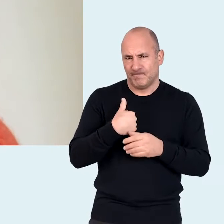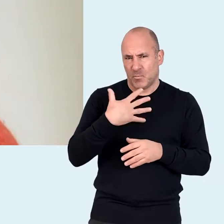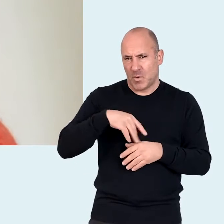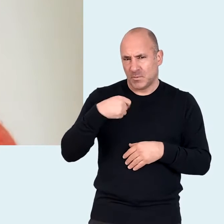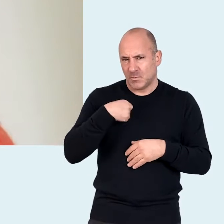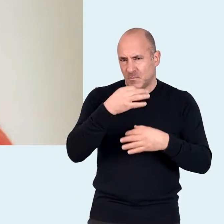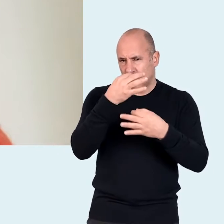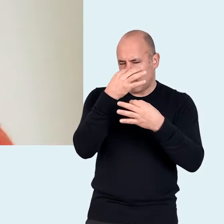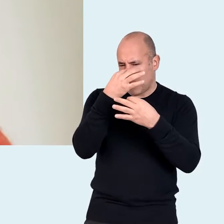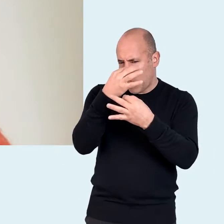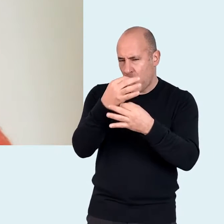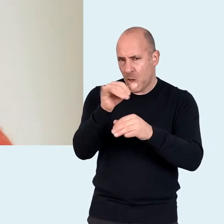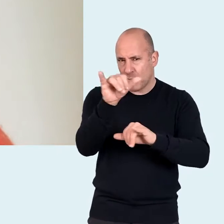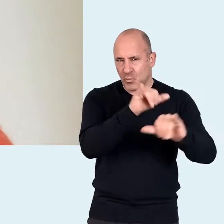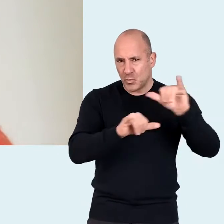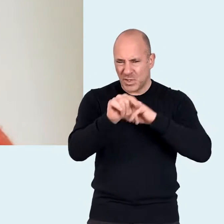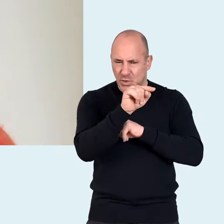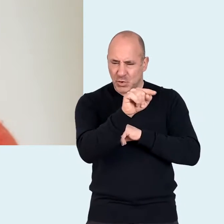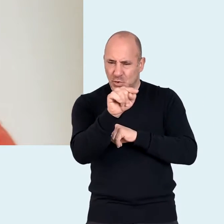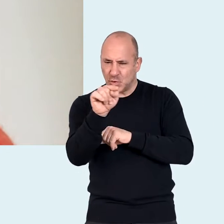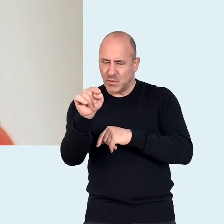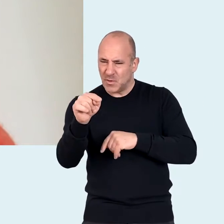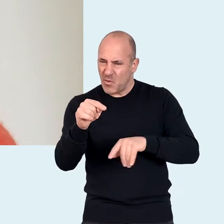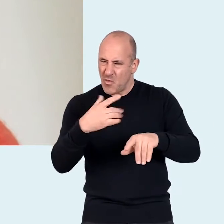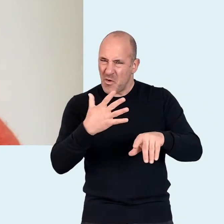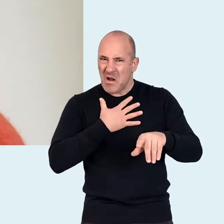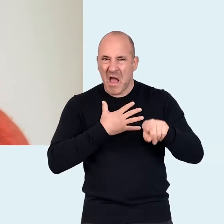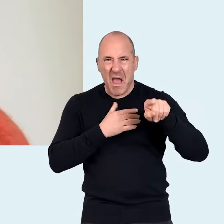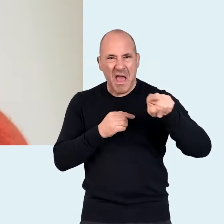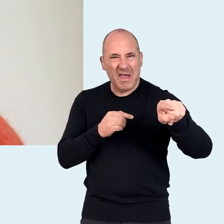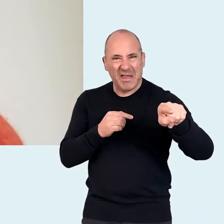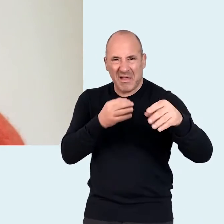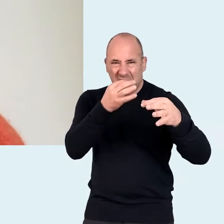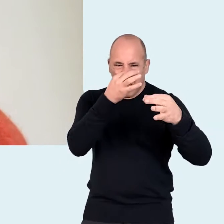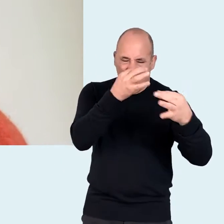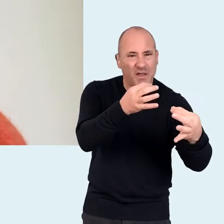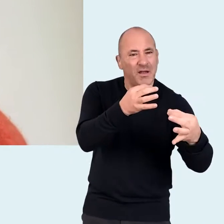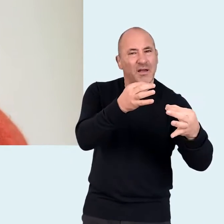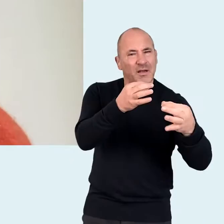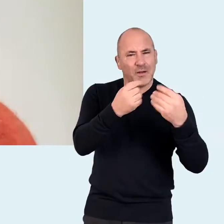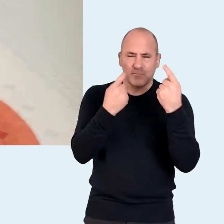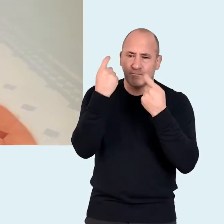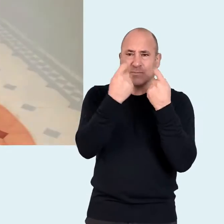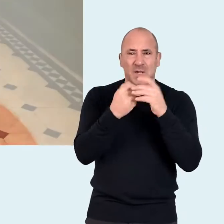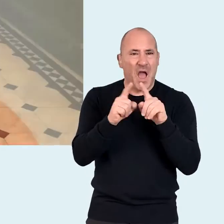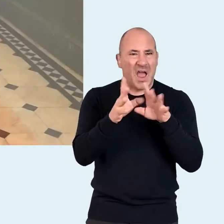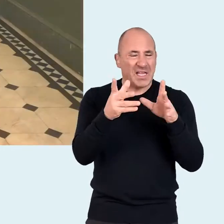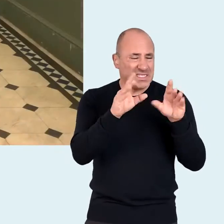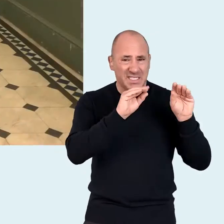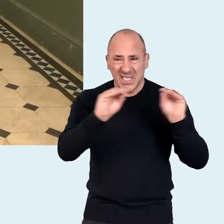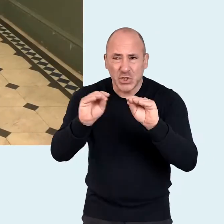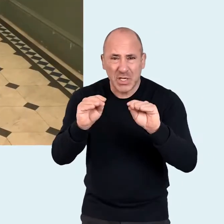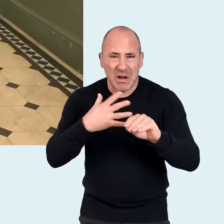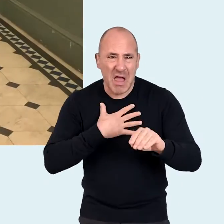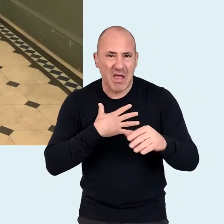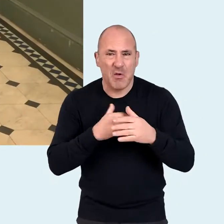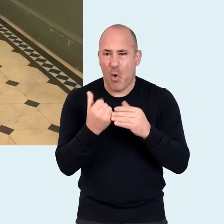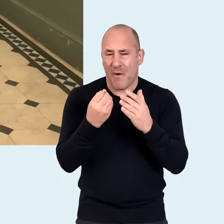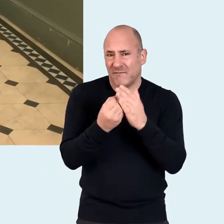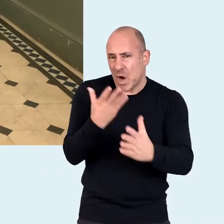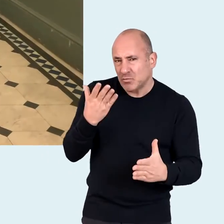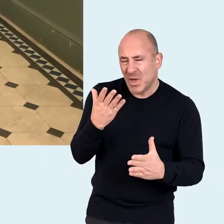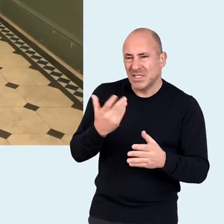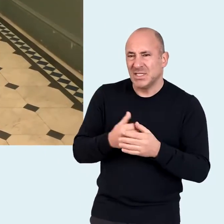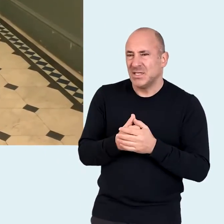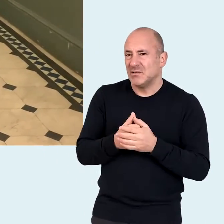passionate about and most drawn towards. You know, is that teaching? Is that fundraising?